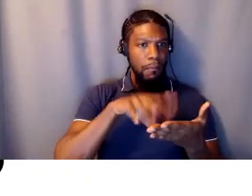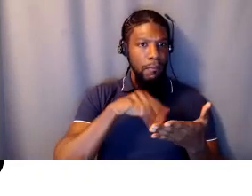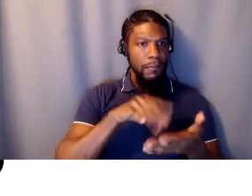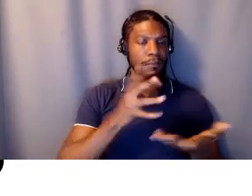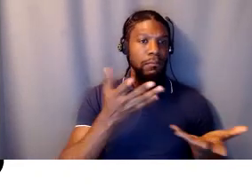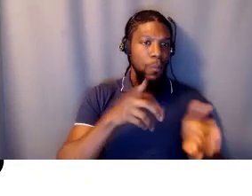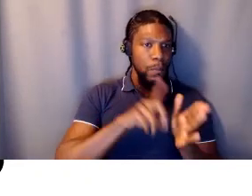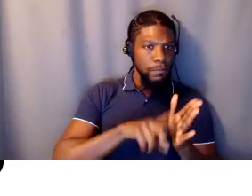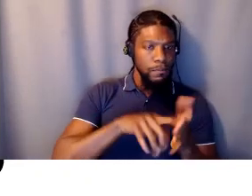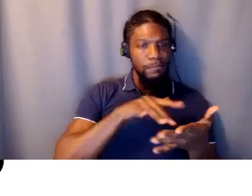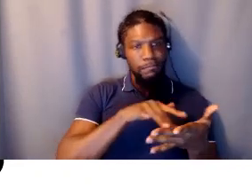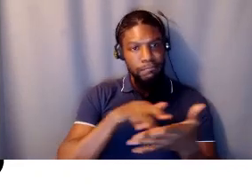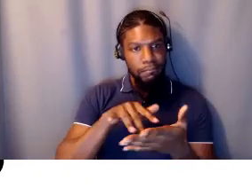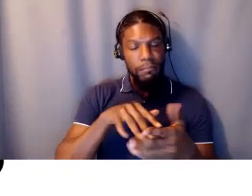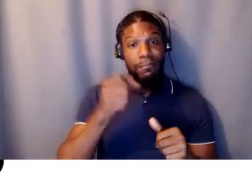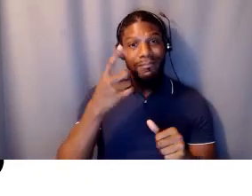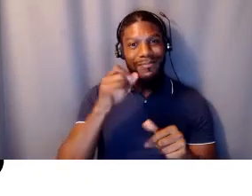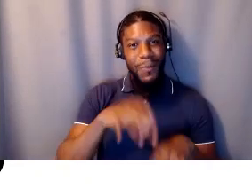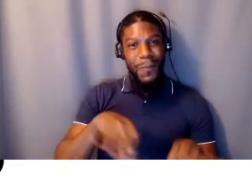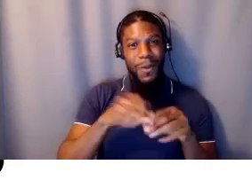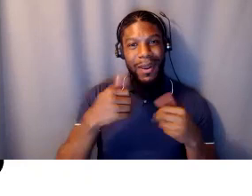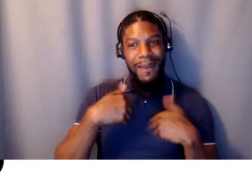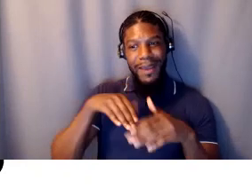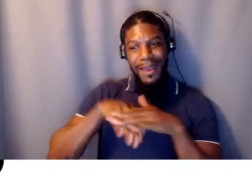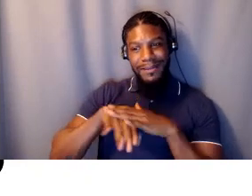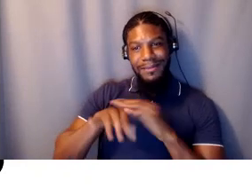And so having access to that information is an important part